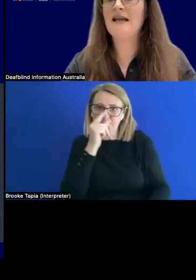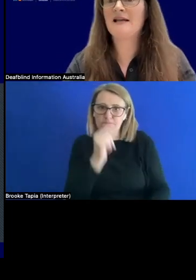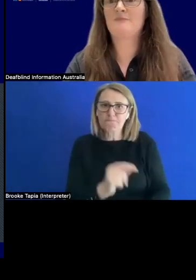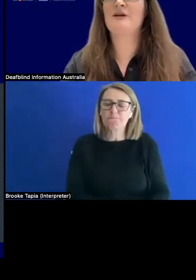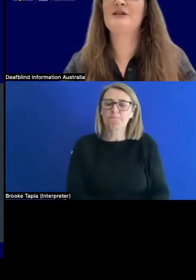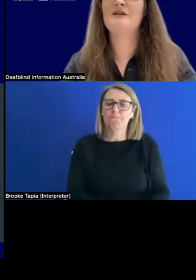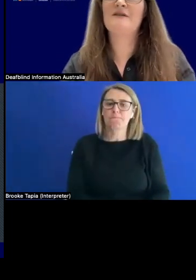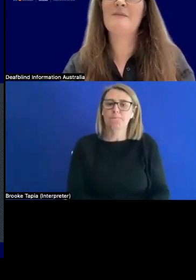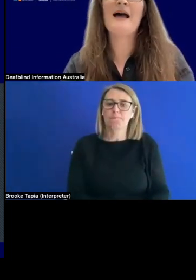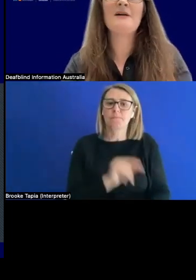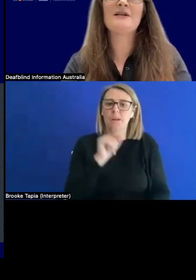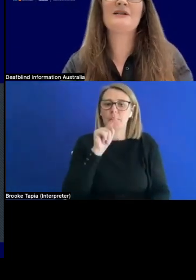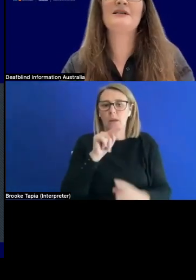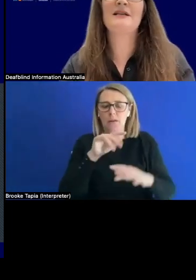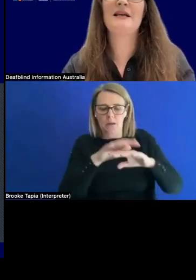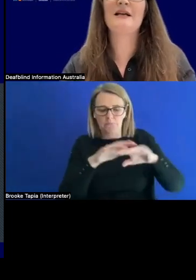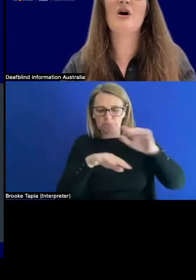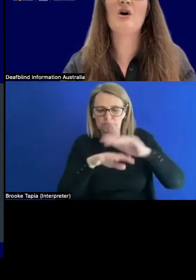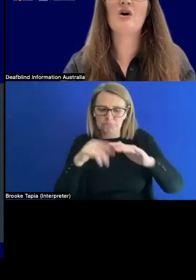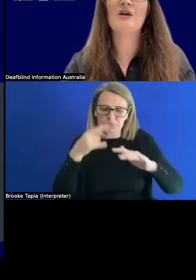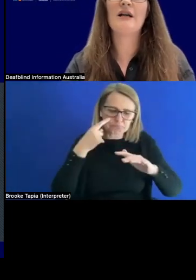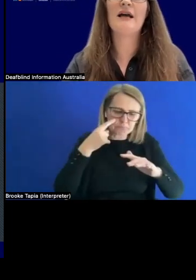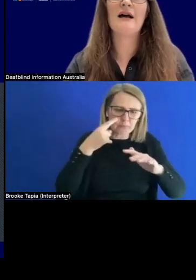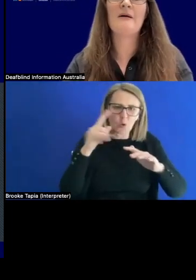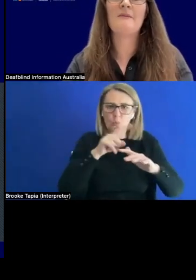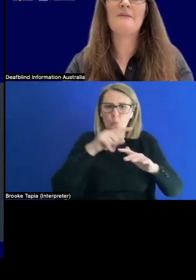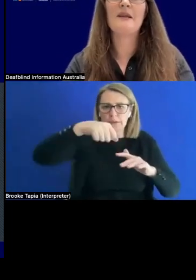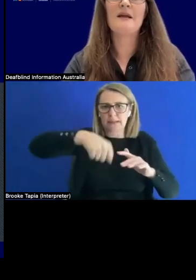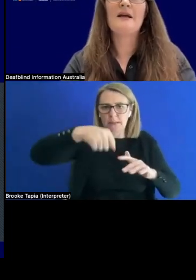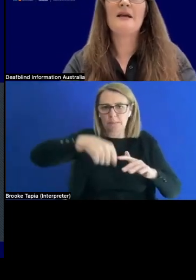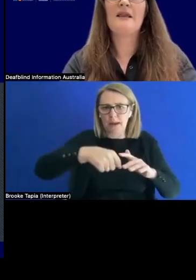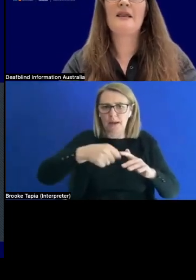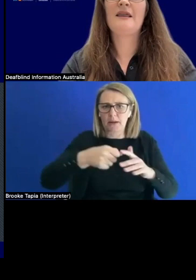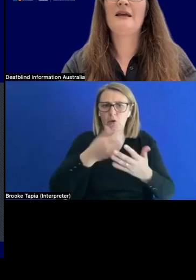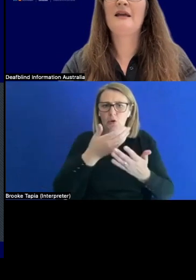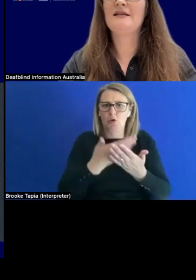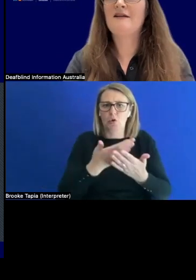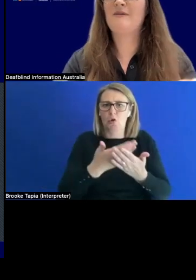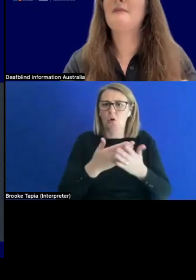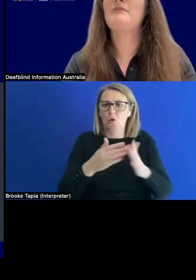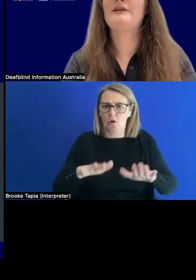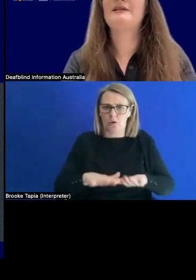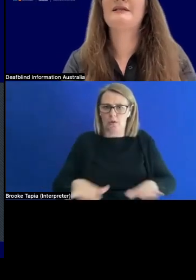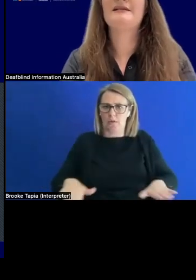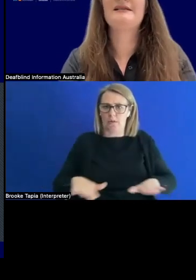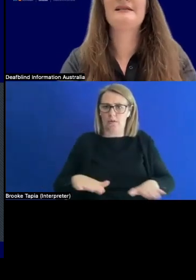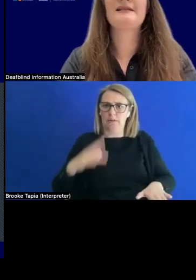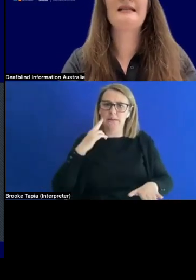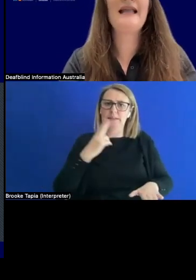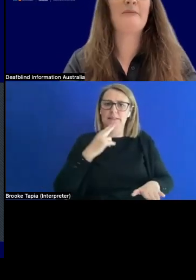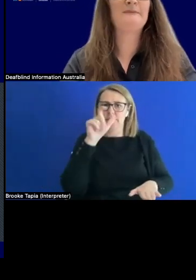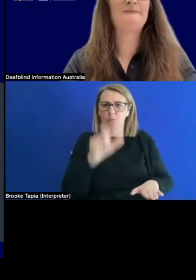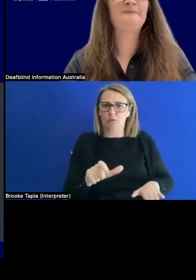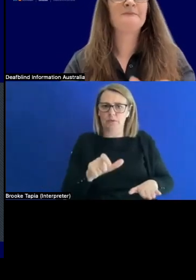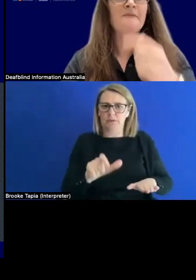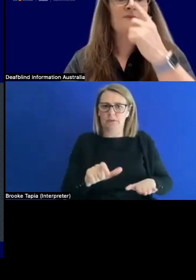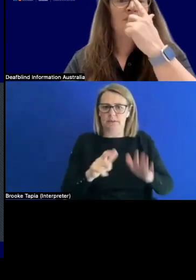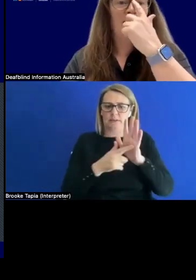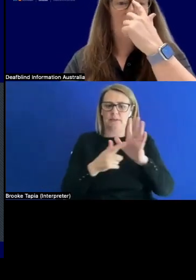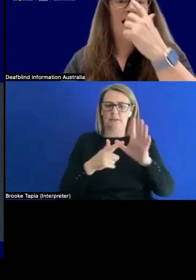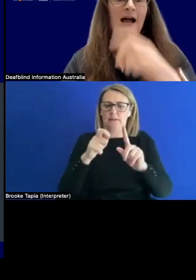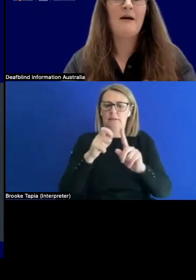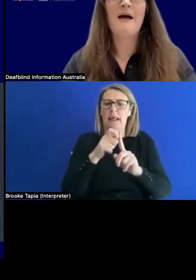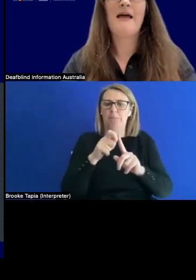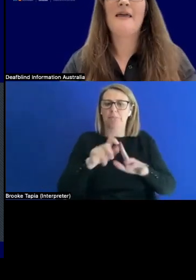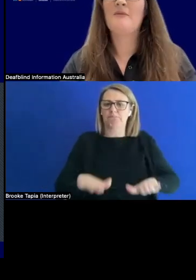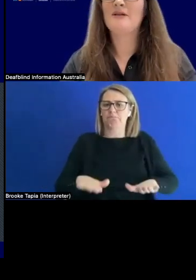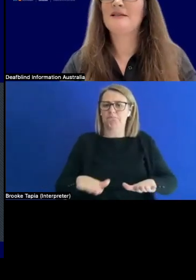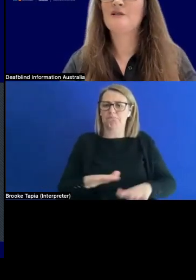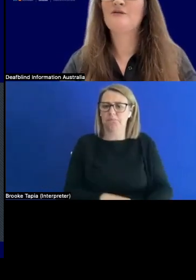the exploration of the bag, which is sitting on the deafblind person’s lap. That person is free